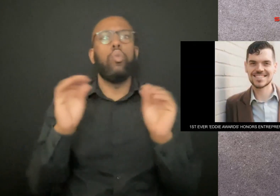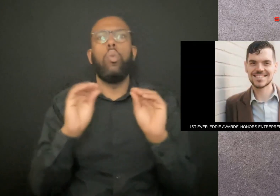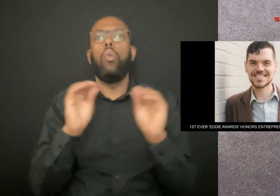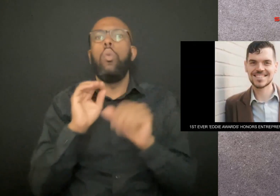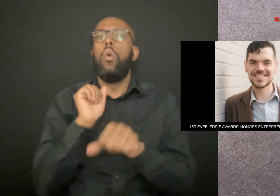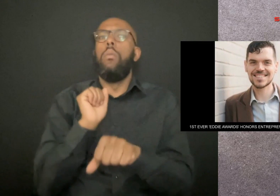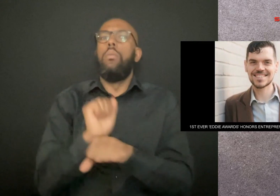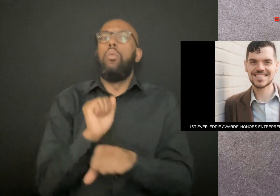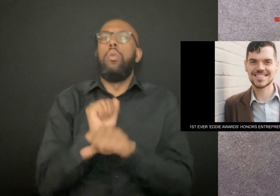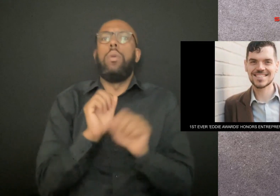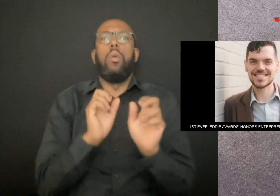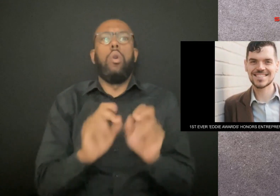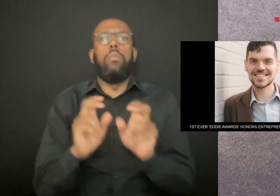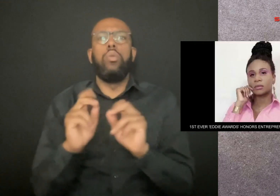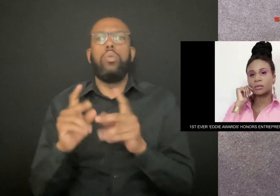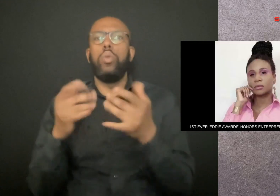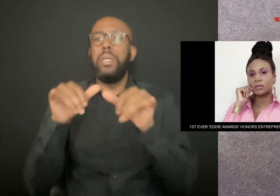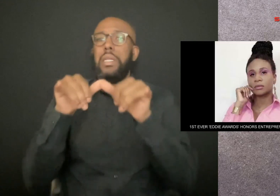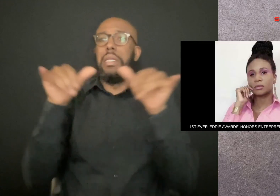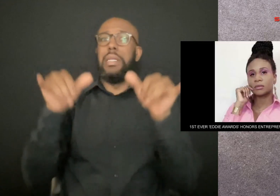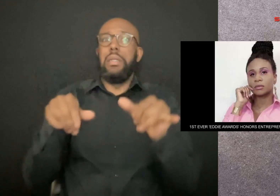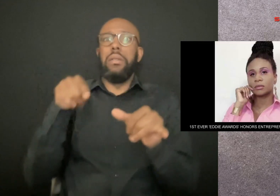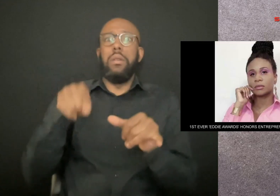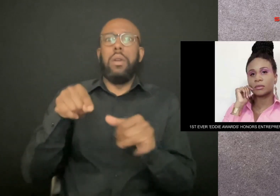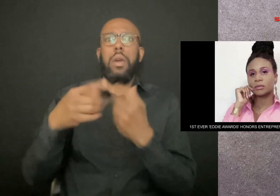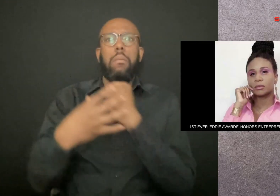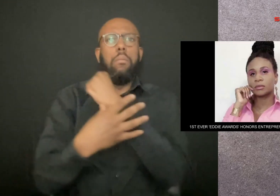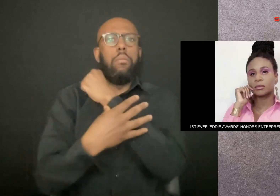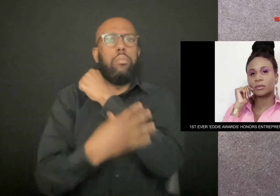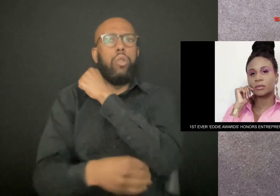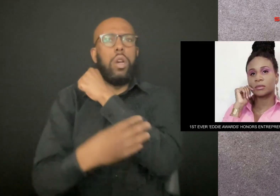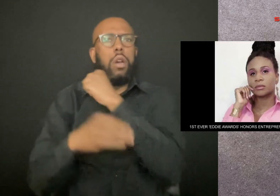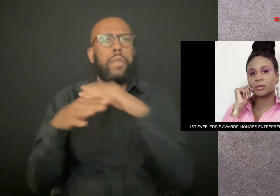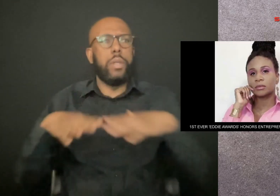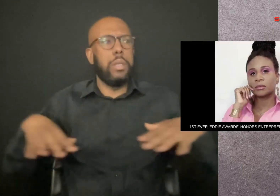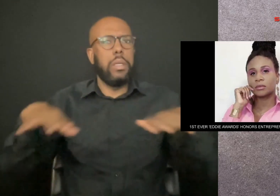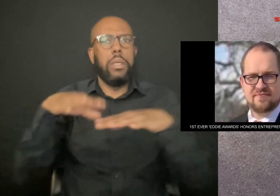cycle of unemployment and systemic poverty in the disability community.